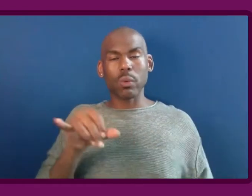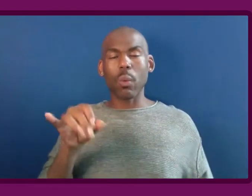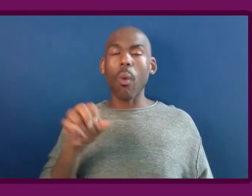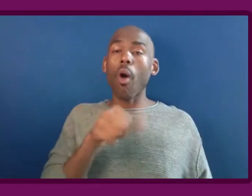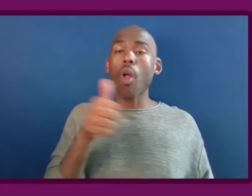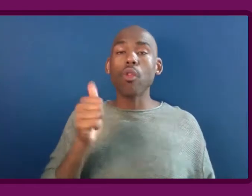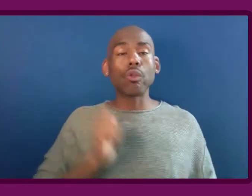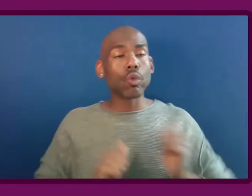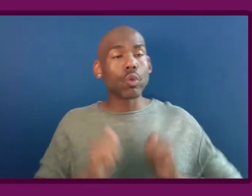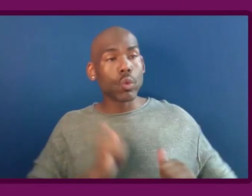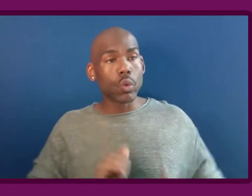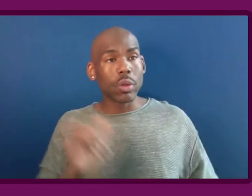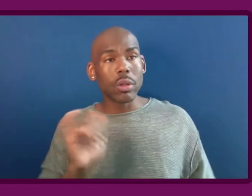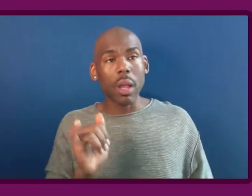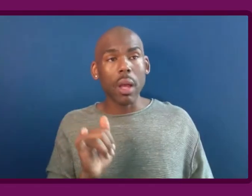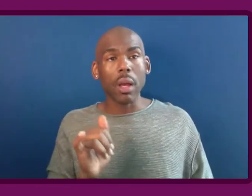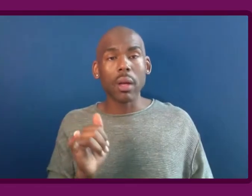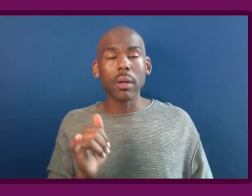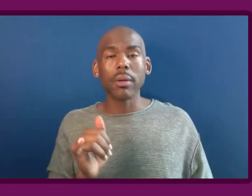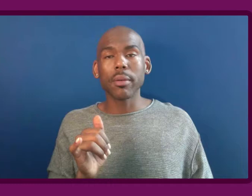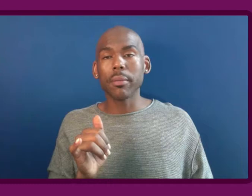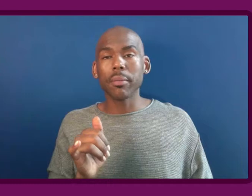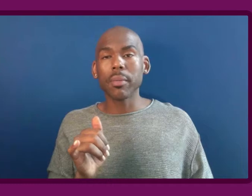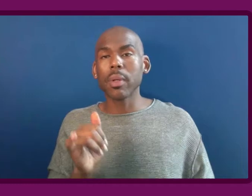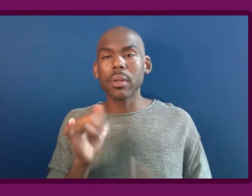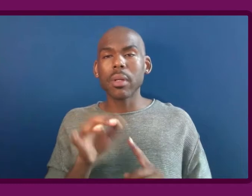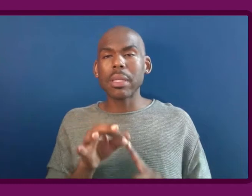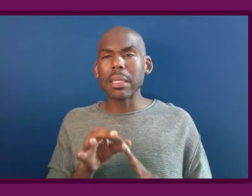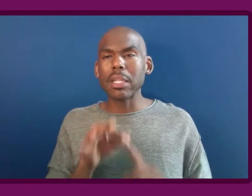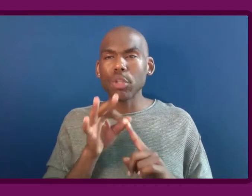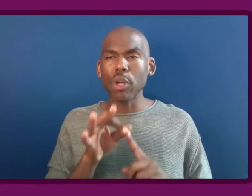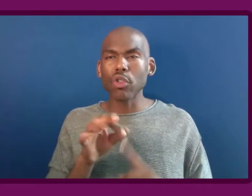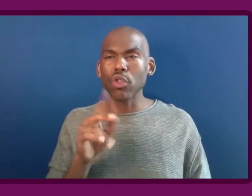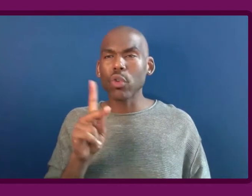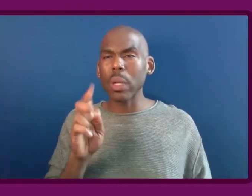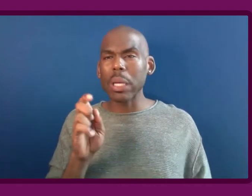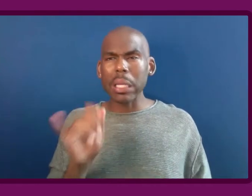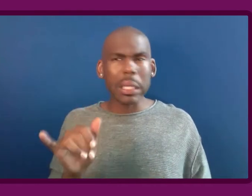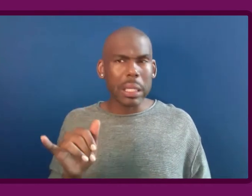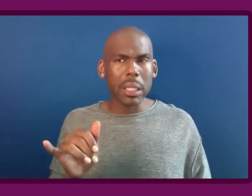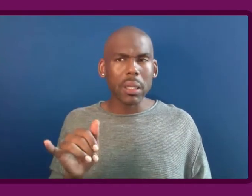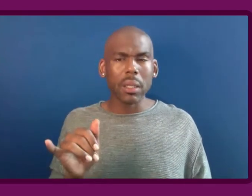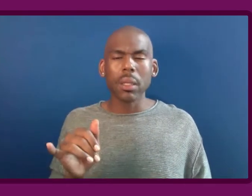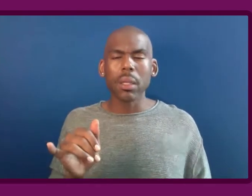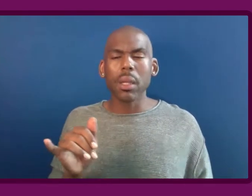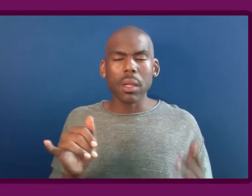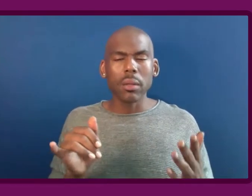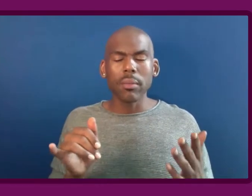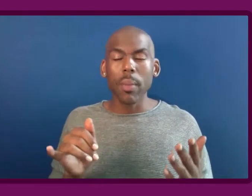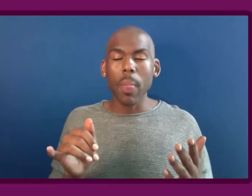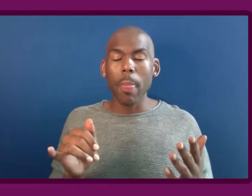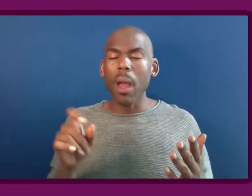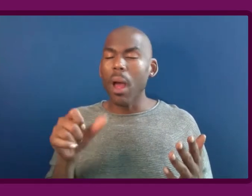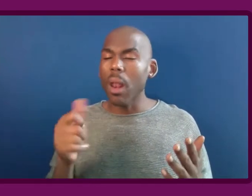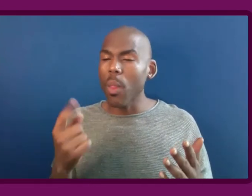Other shows like Special, he has autism, but the actor actually doesn't.